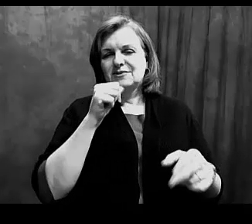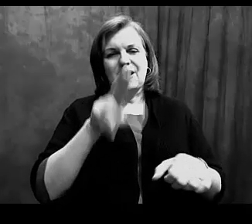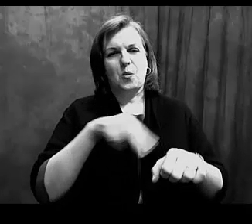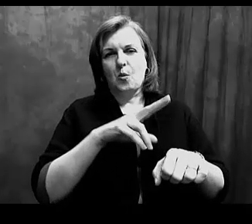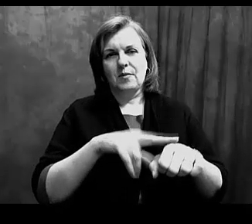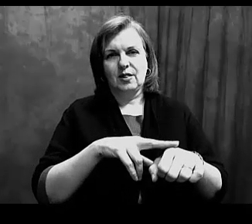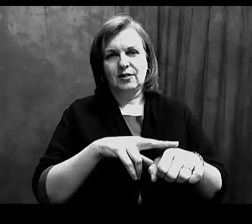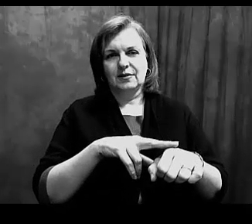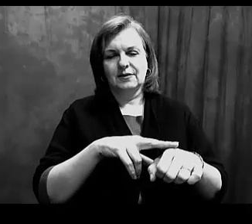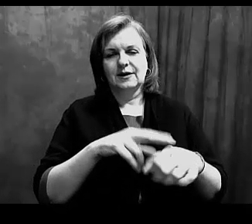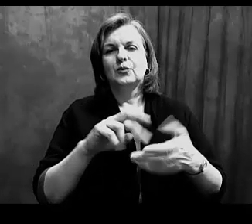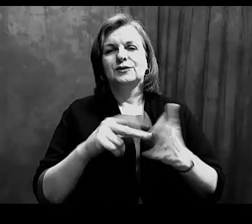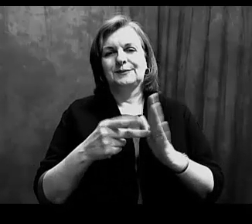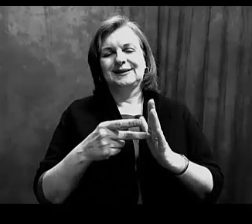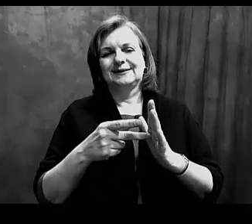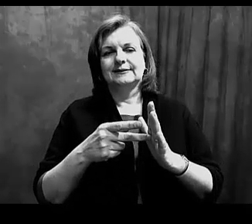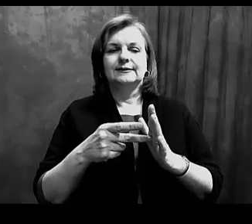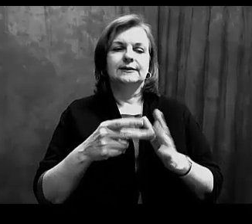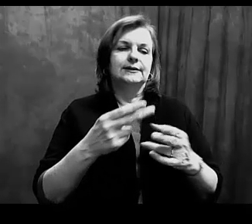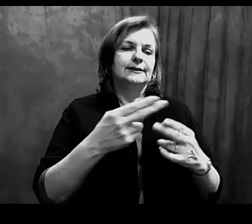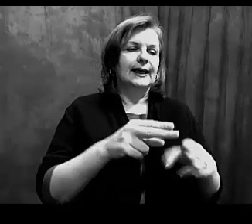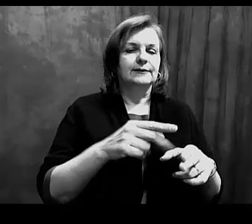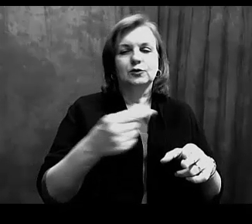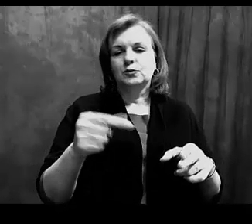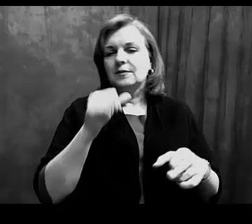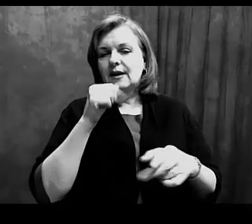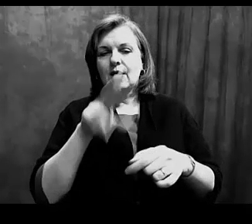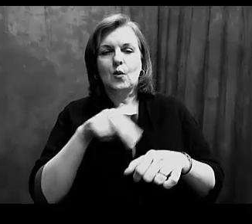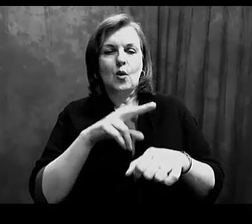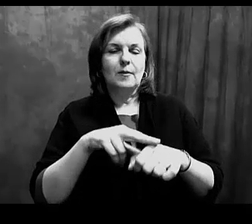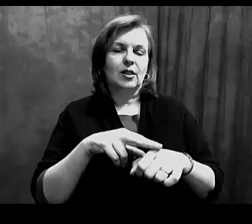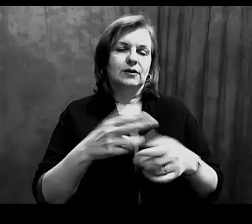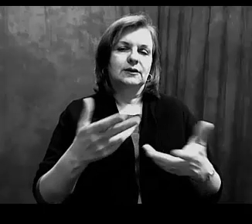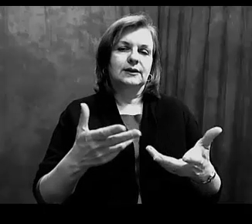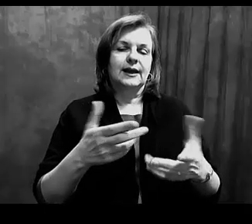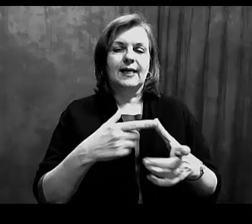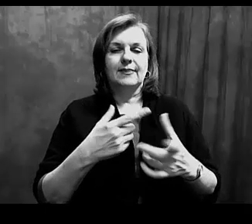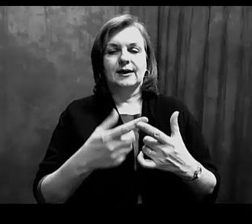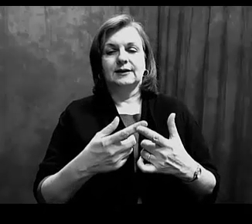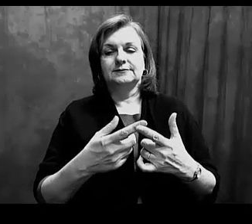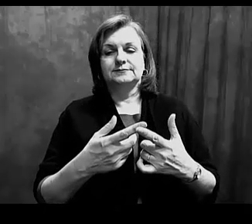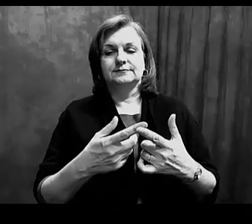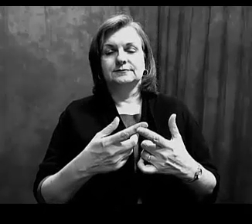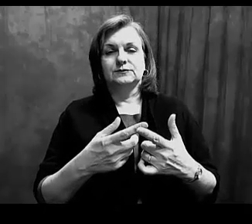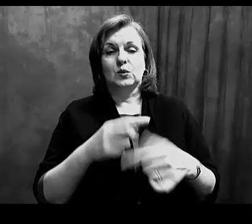and so that would be abnormal sperm or eggs depending on if you are male or female